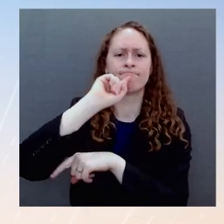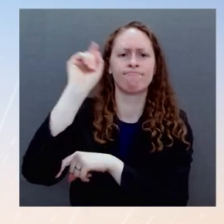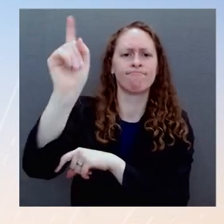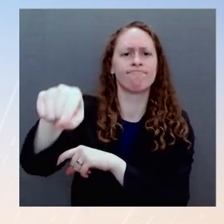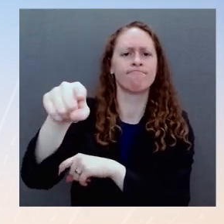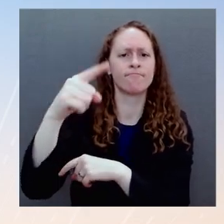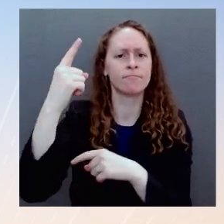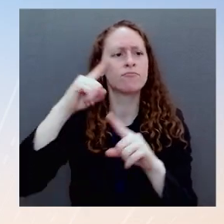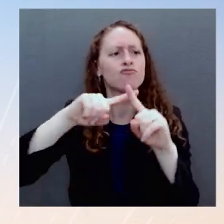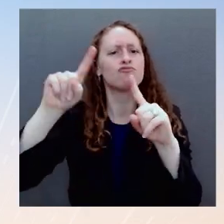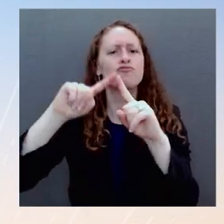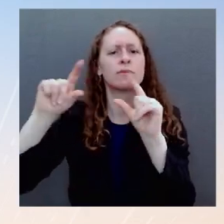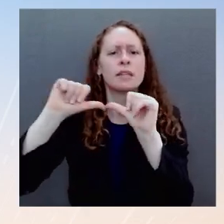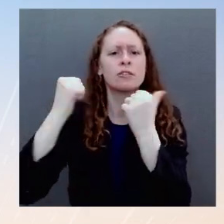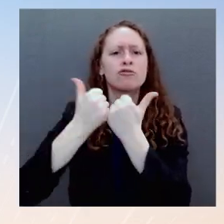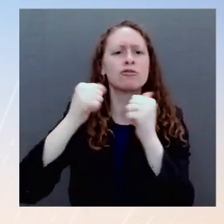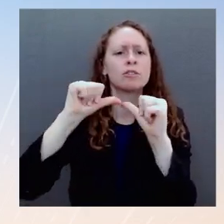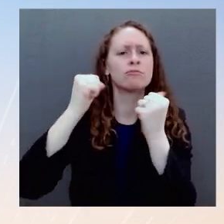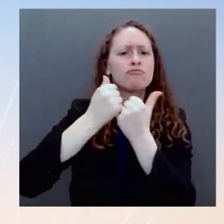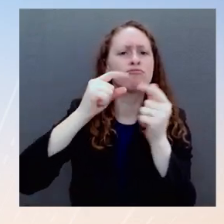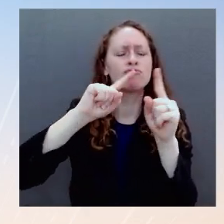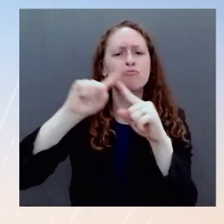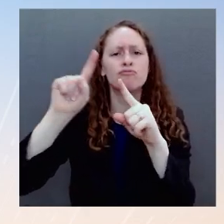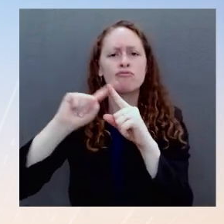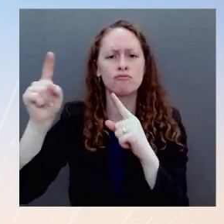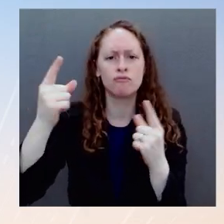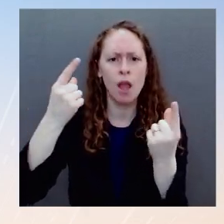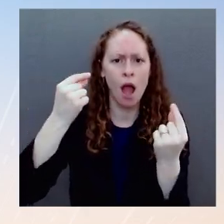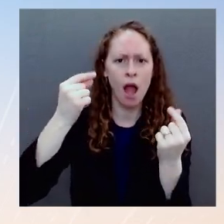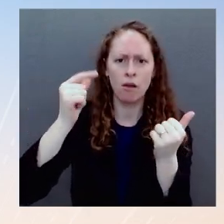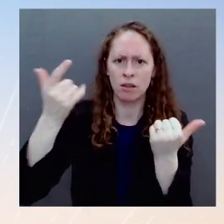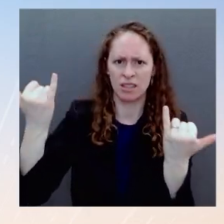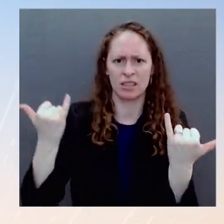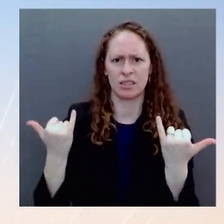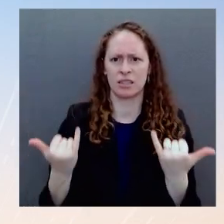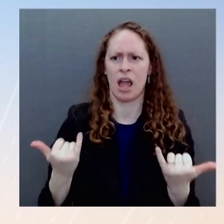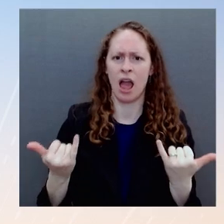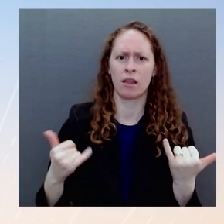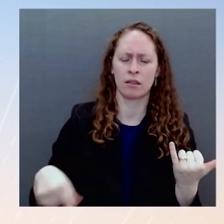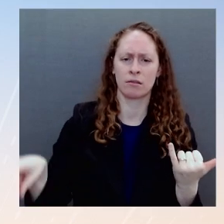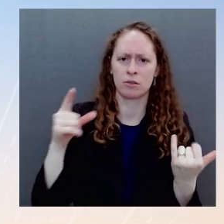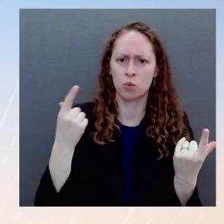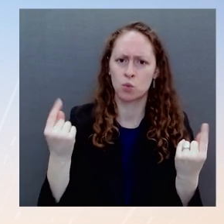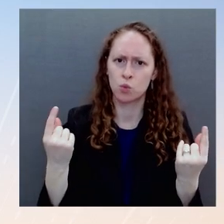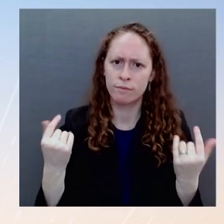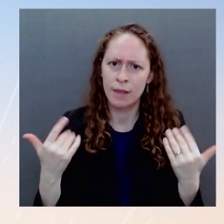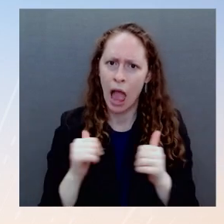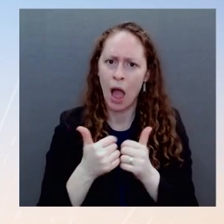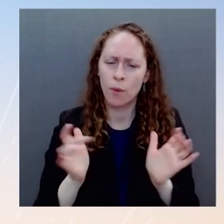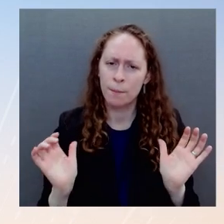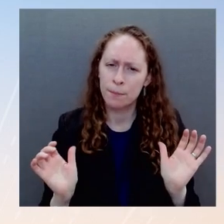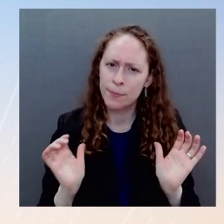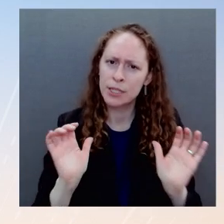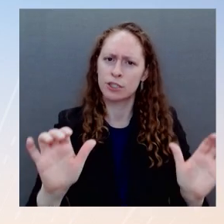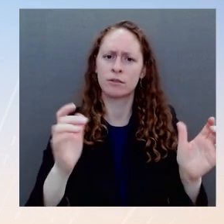and get you one from what -- agency to agency, what they've been doing. And that was something -- The Press: And I was wondering about the situation in Congress. Could we expect any more executive orders like that